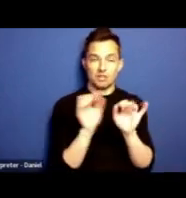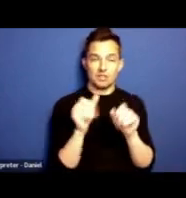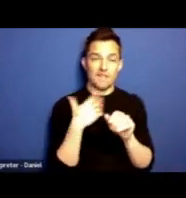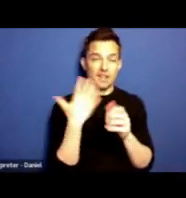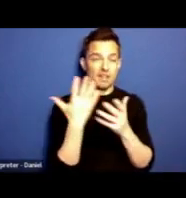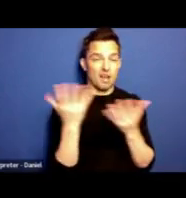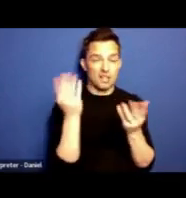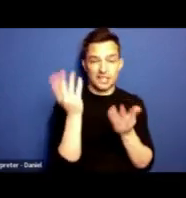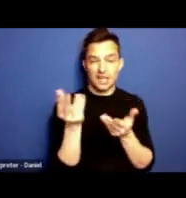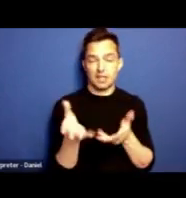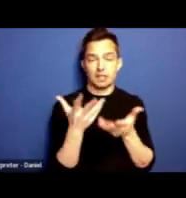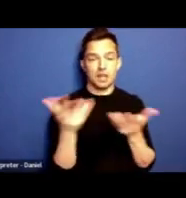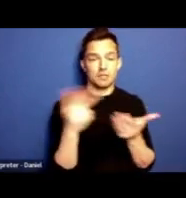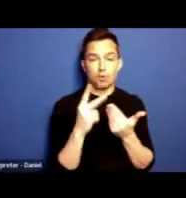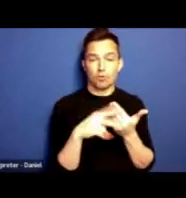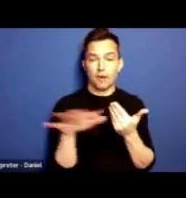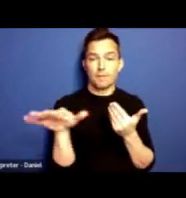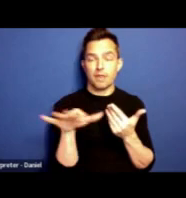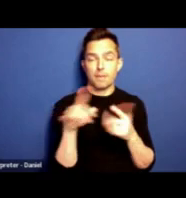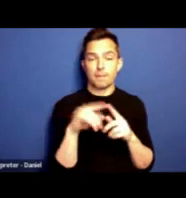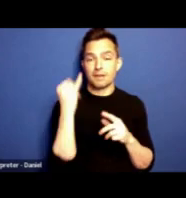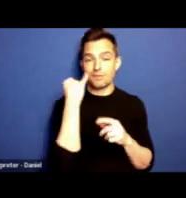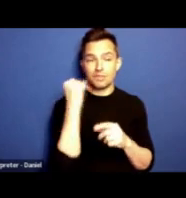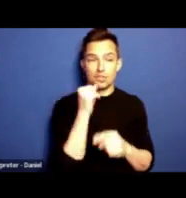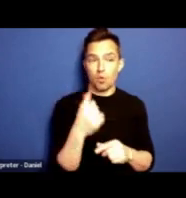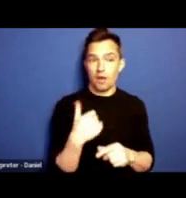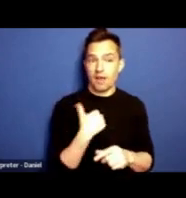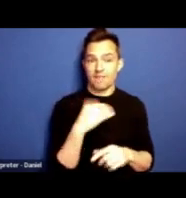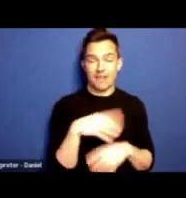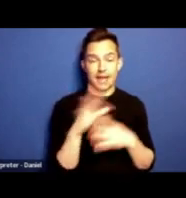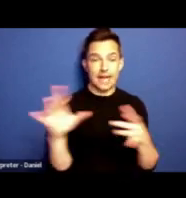programming, but if we don't have that connection into that,